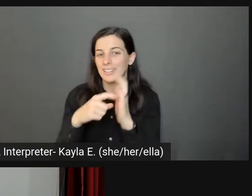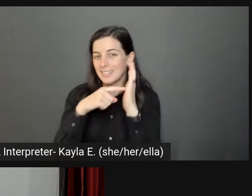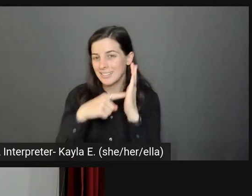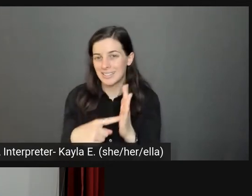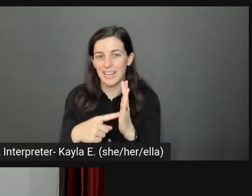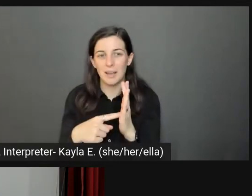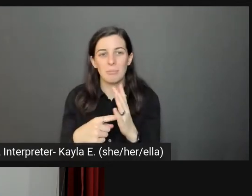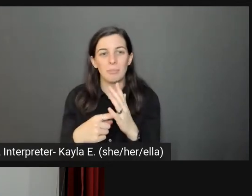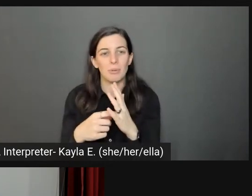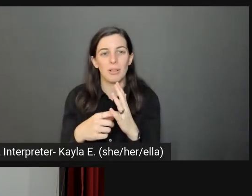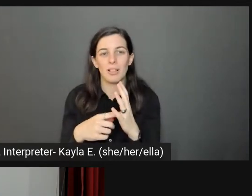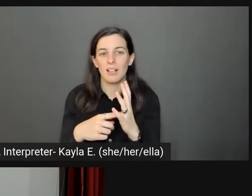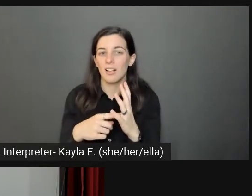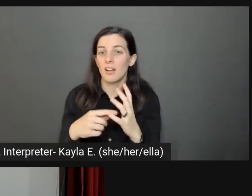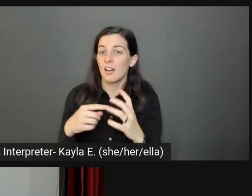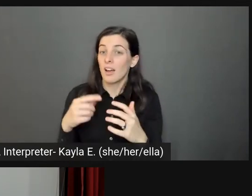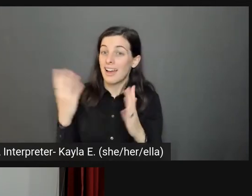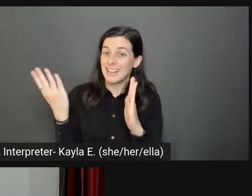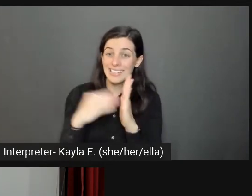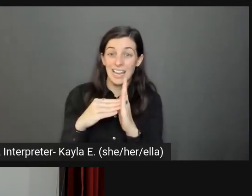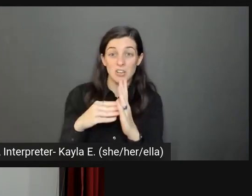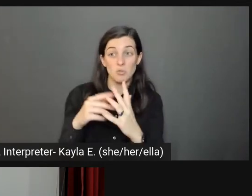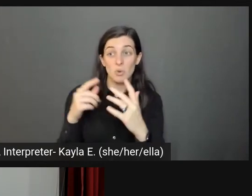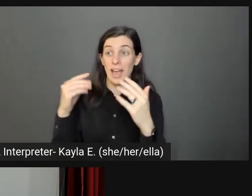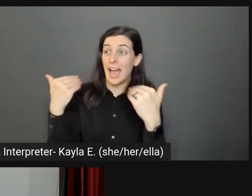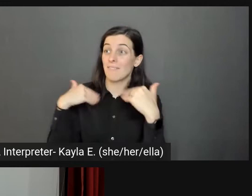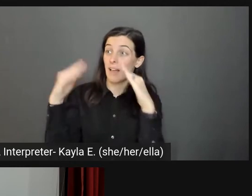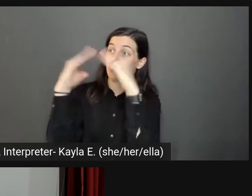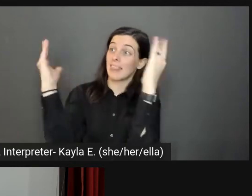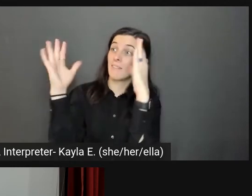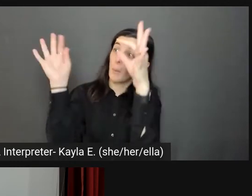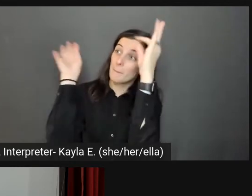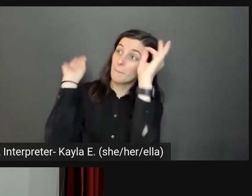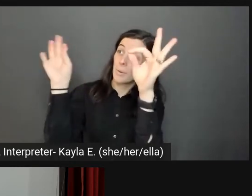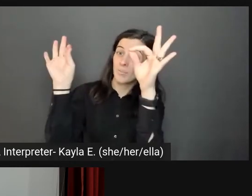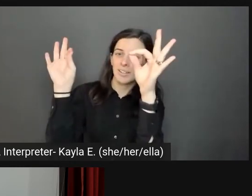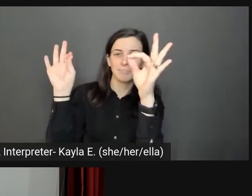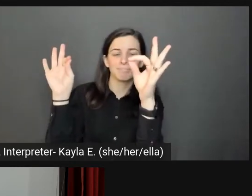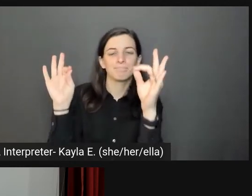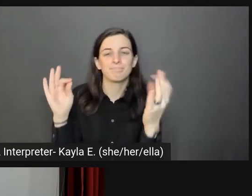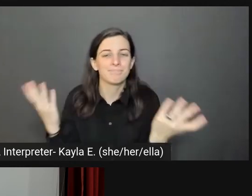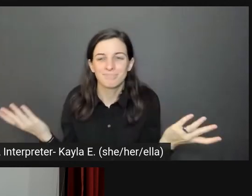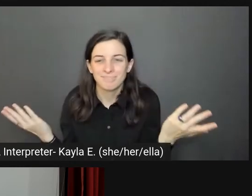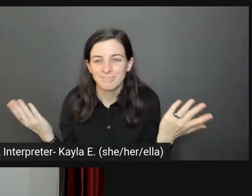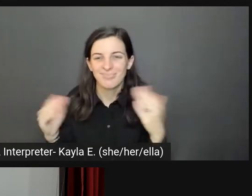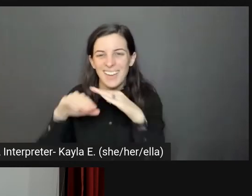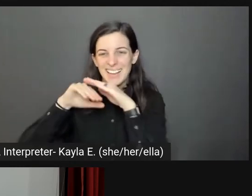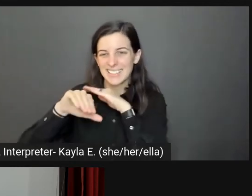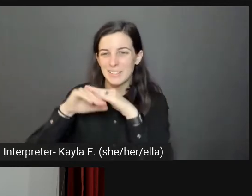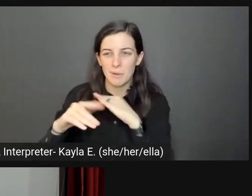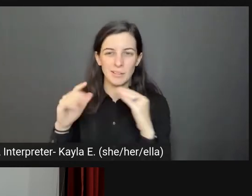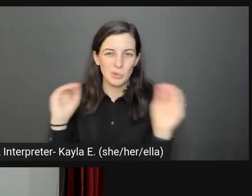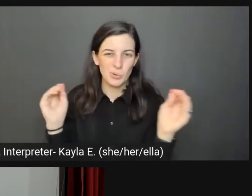that perfection level because there is no such thing in accessibility. Rather, try to hit the more critical barriers